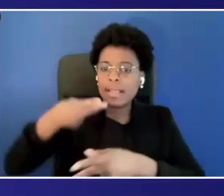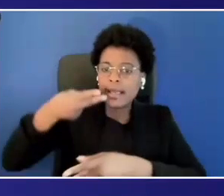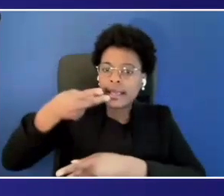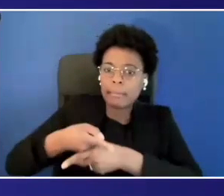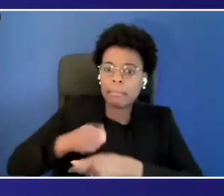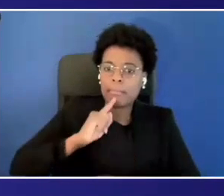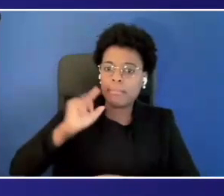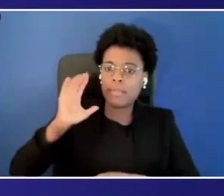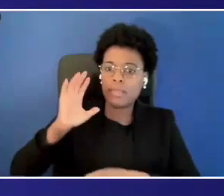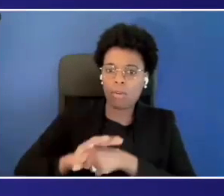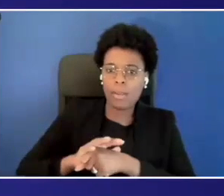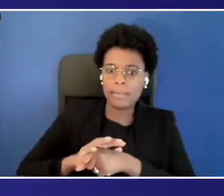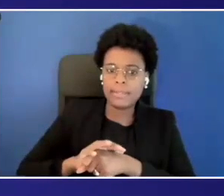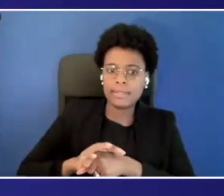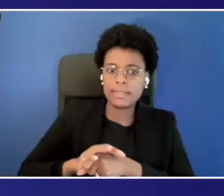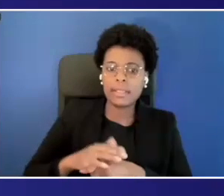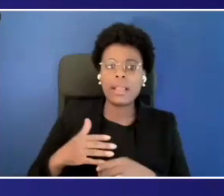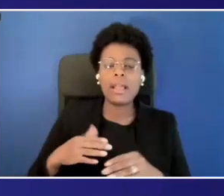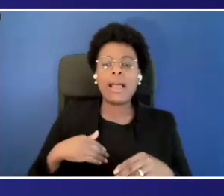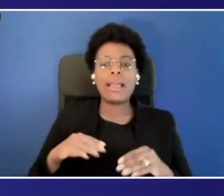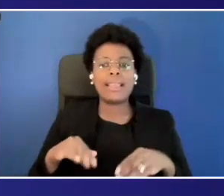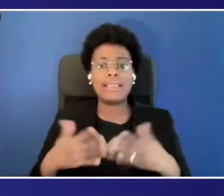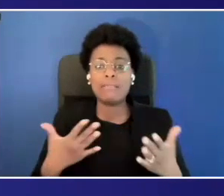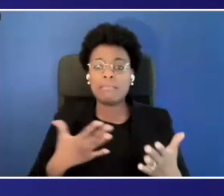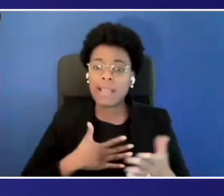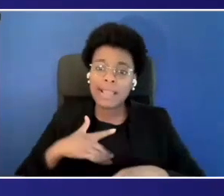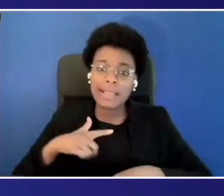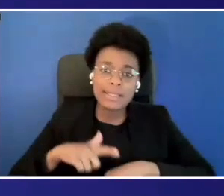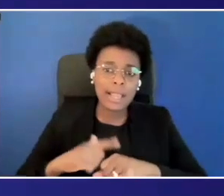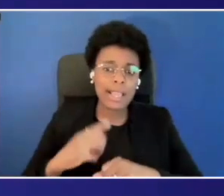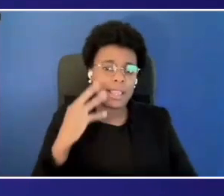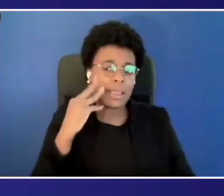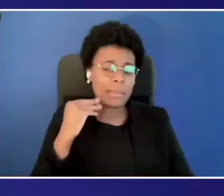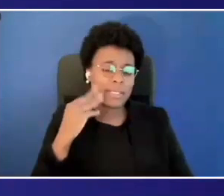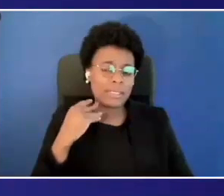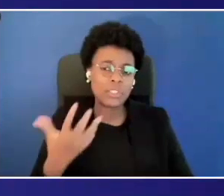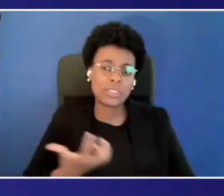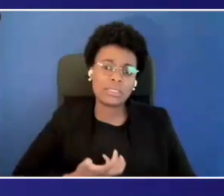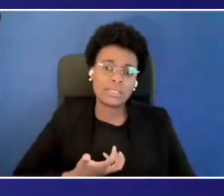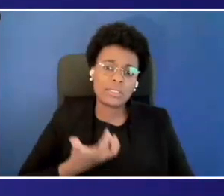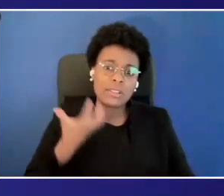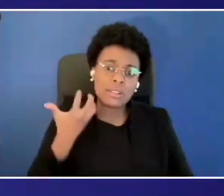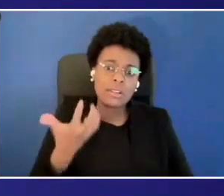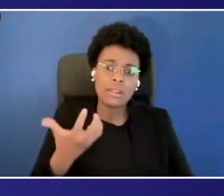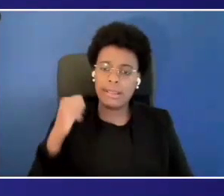I give you my time, my experience, my heart, and my very best every single day that I walk into my office.